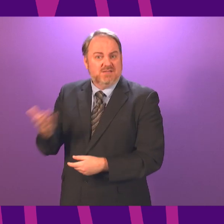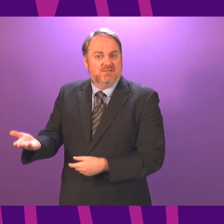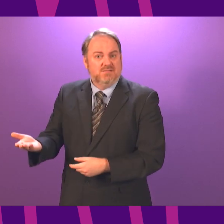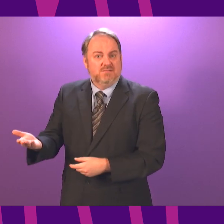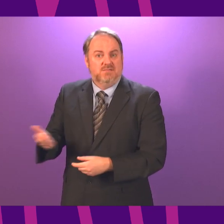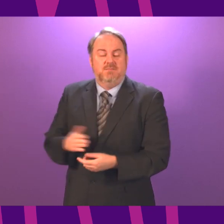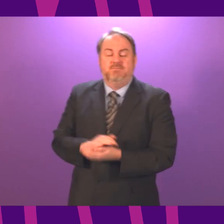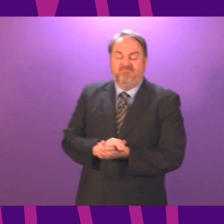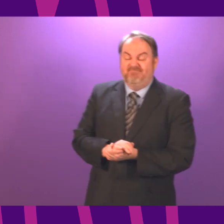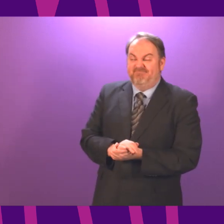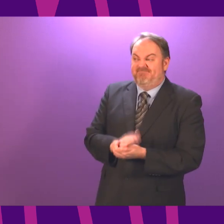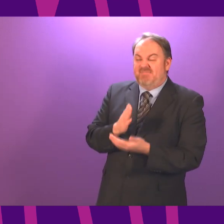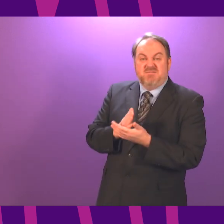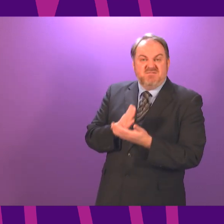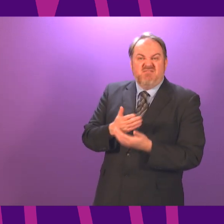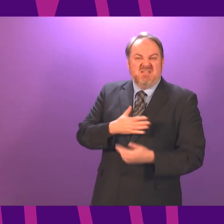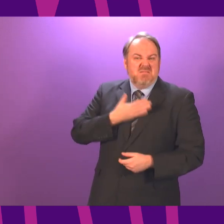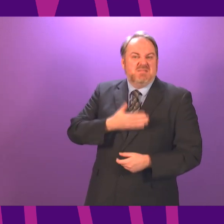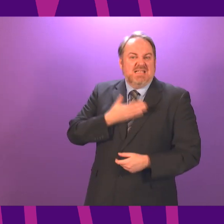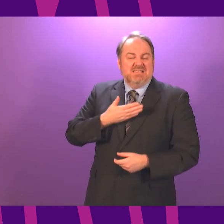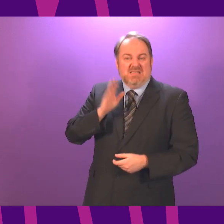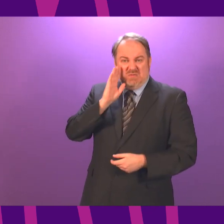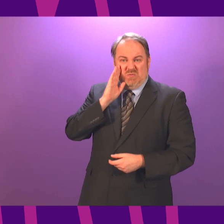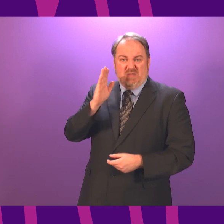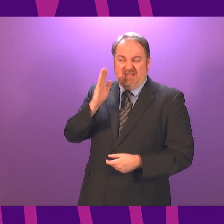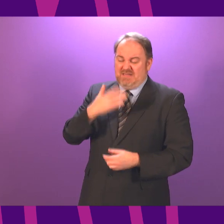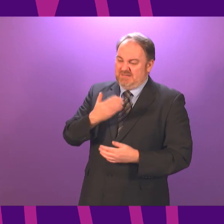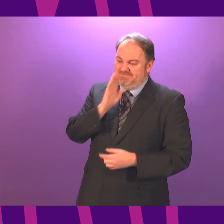deeply distressing. I think that all of us would agree that it is deeply distressing